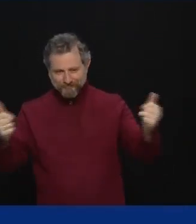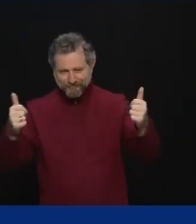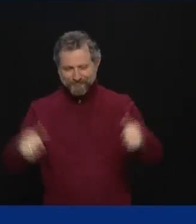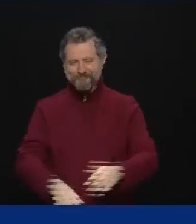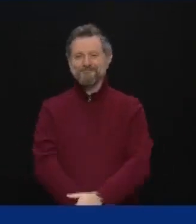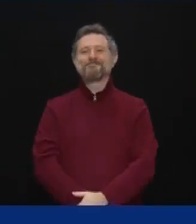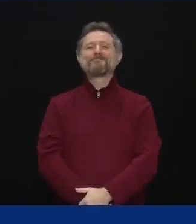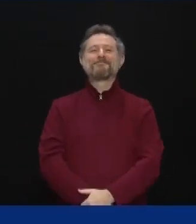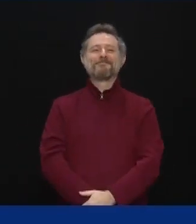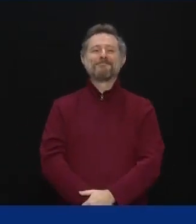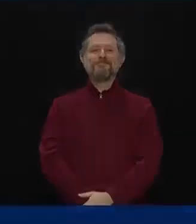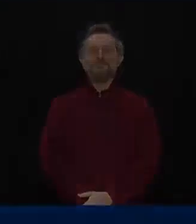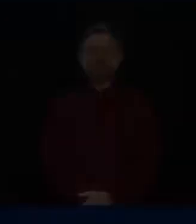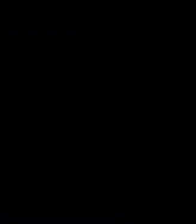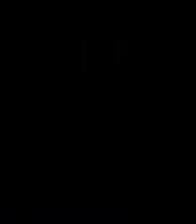OF DAYS AND THANK ALL OF YOU FOR YOUR SUPPORT AND MIP ADMINISTRATION.